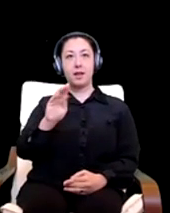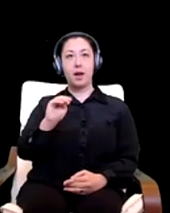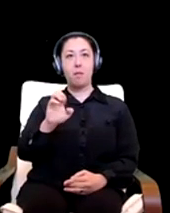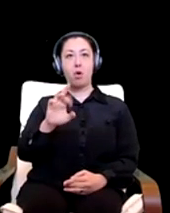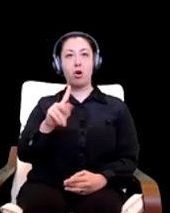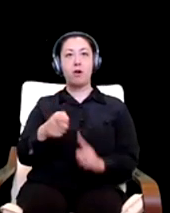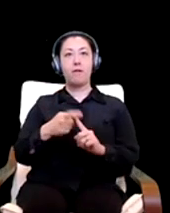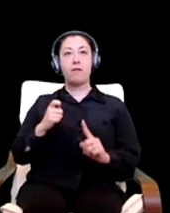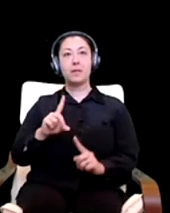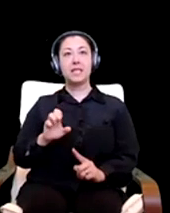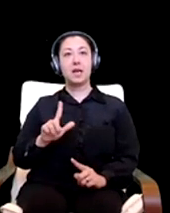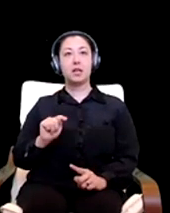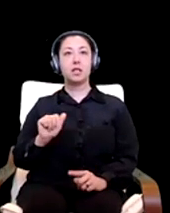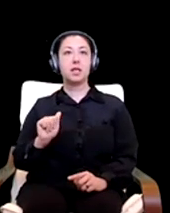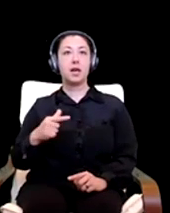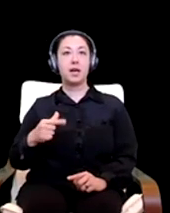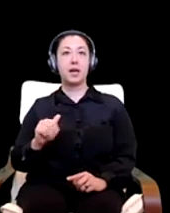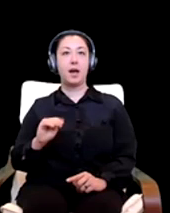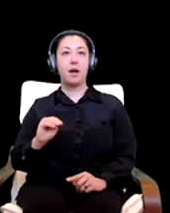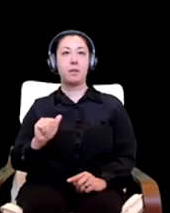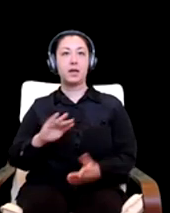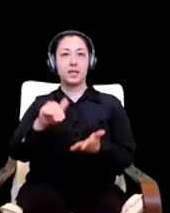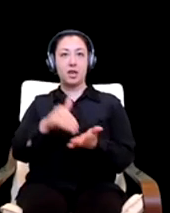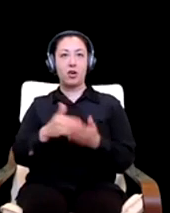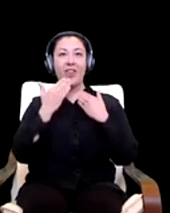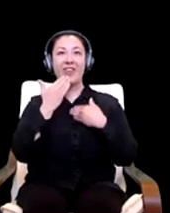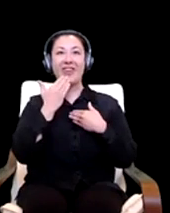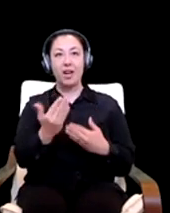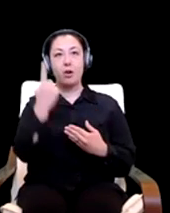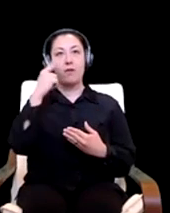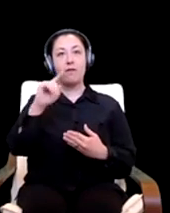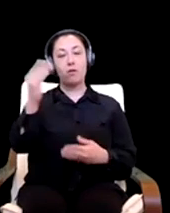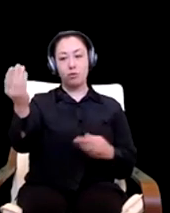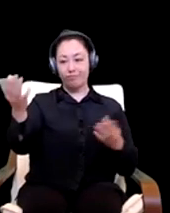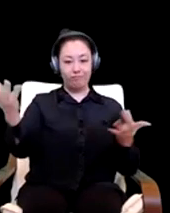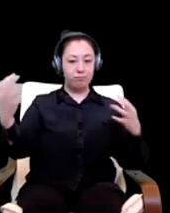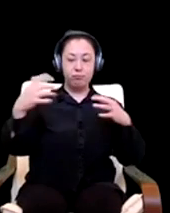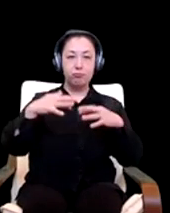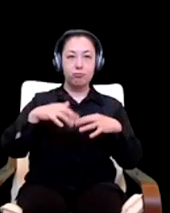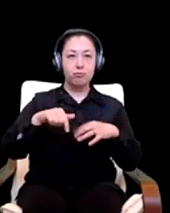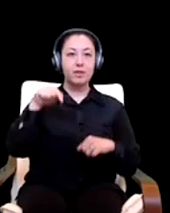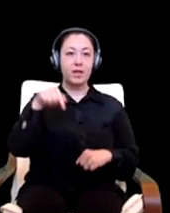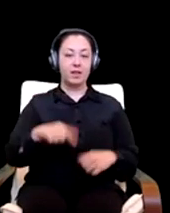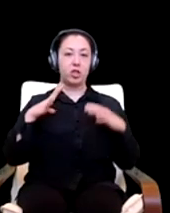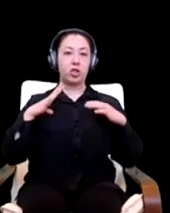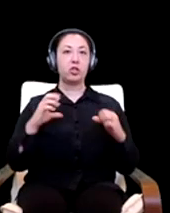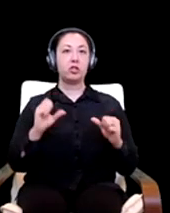us today for the CHARGE educational checklist webinar. Before we get started, I would like